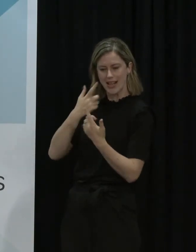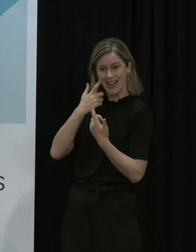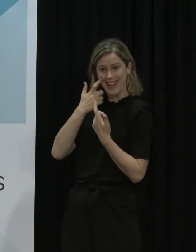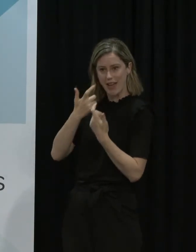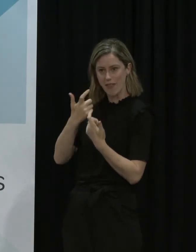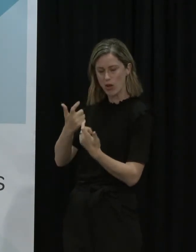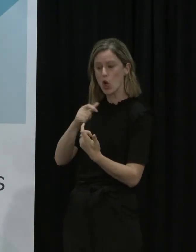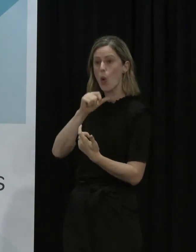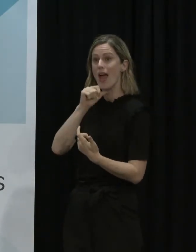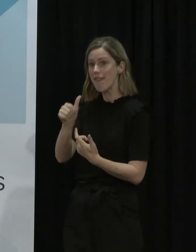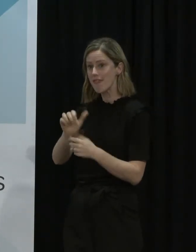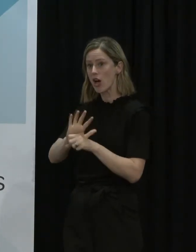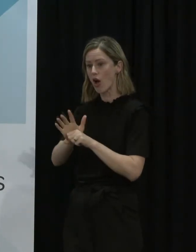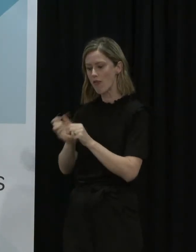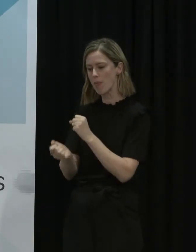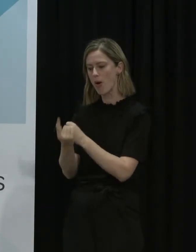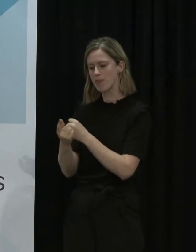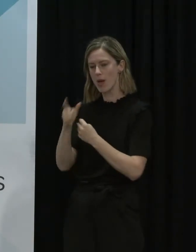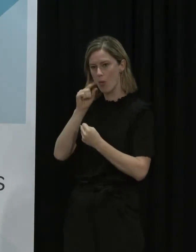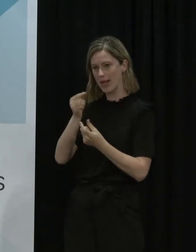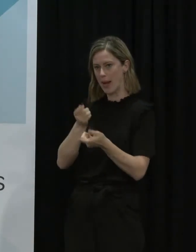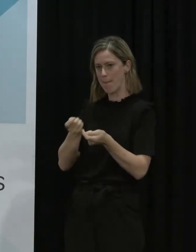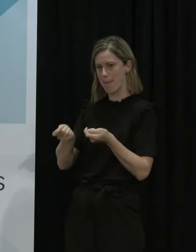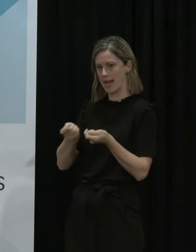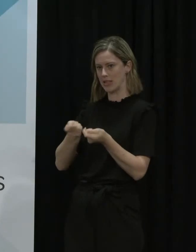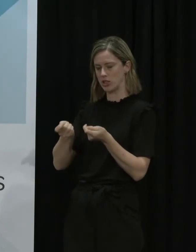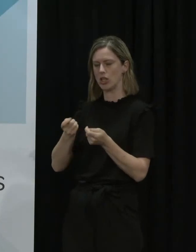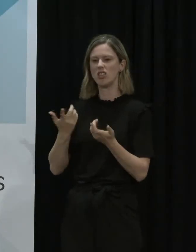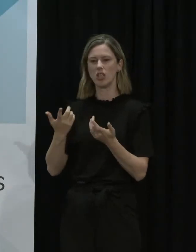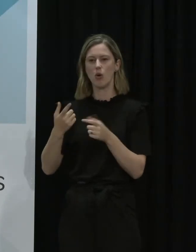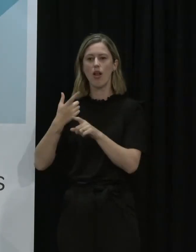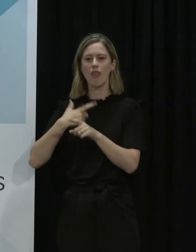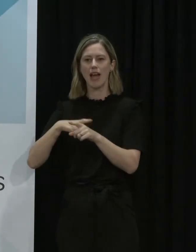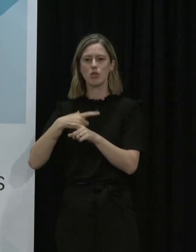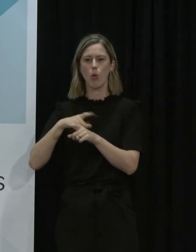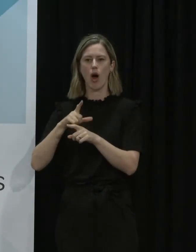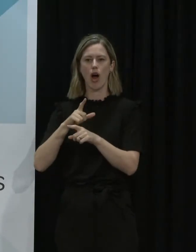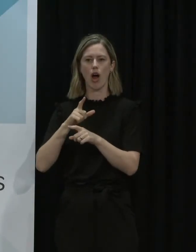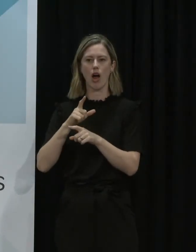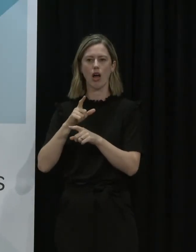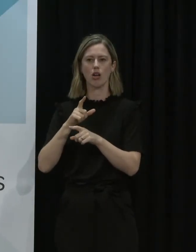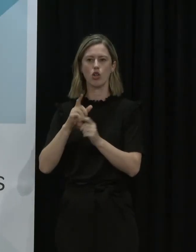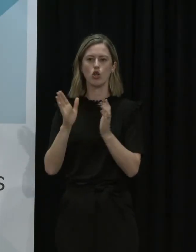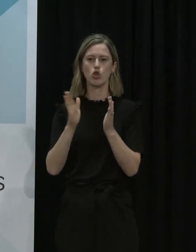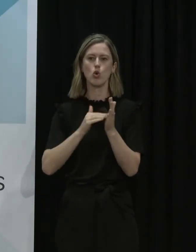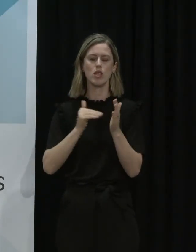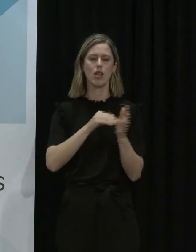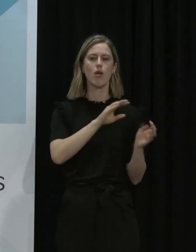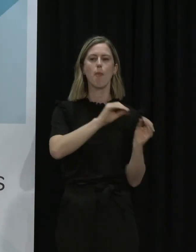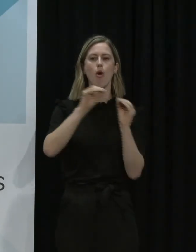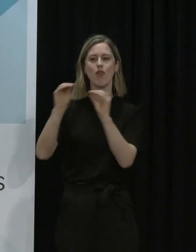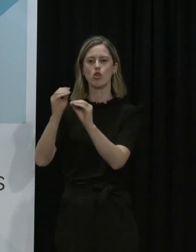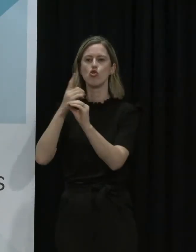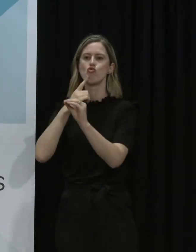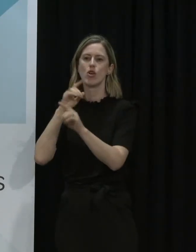we made sure we have had public health settings in the rest of the country that act preventatively that in cases we